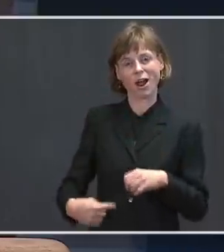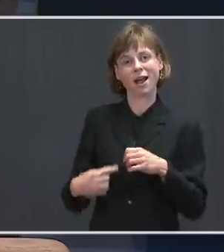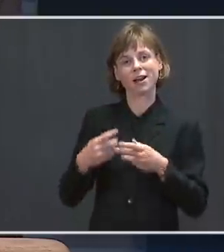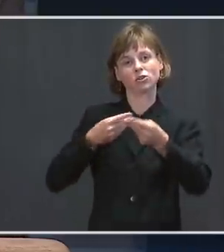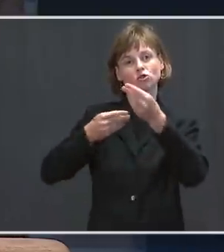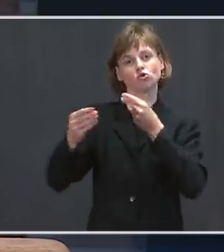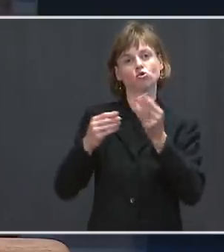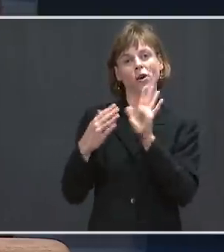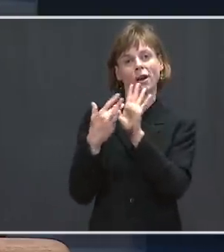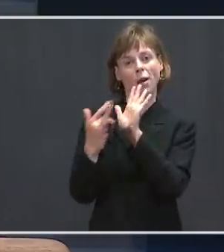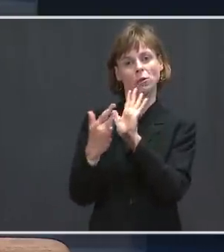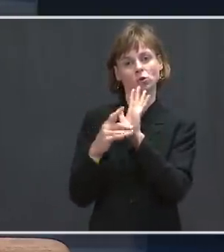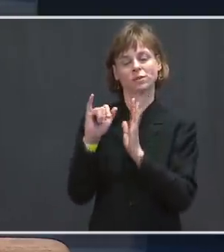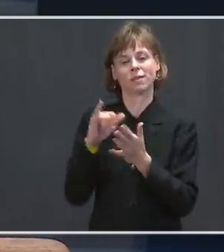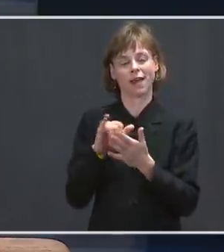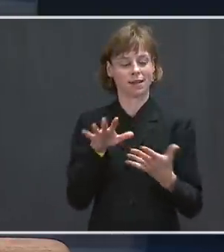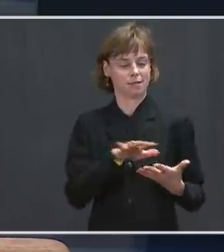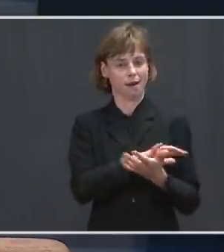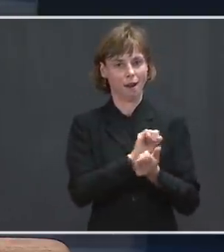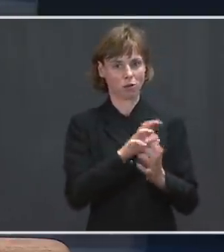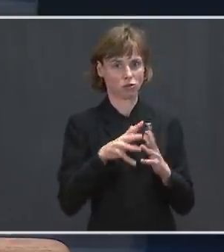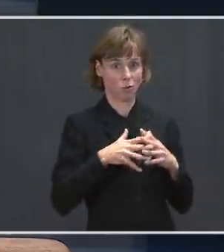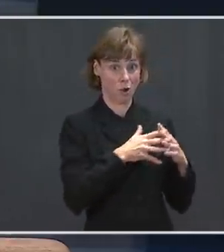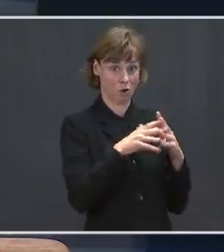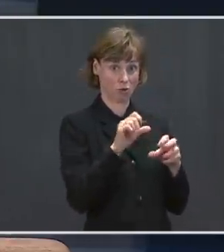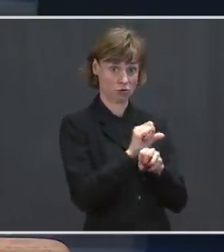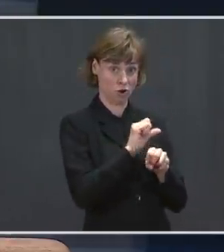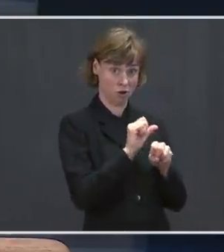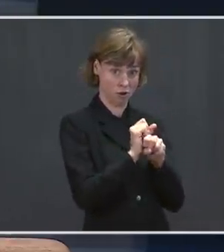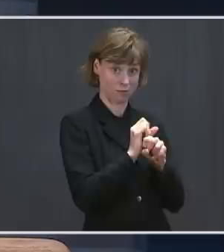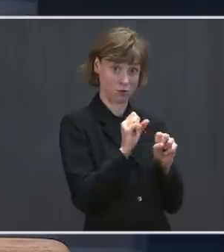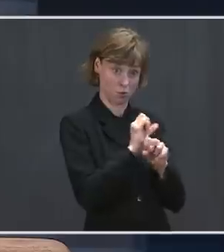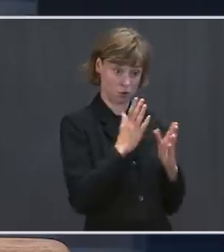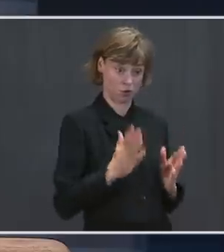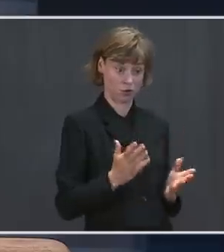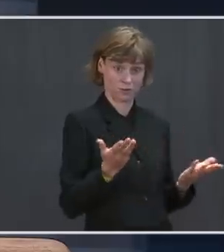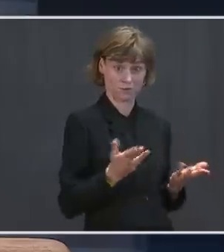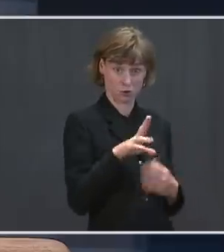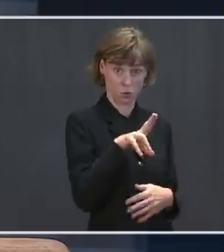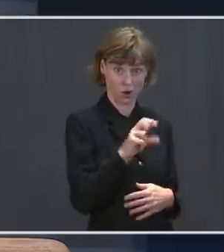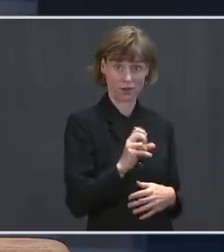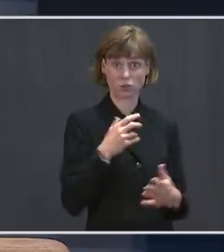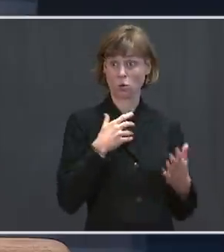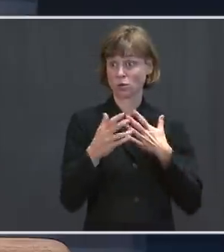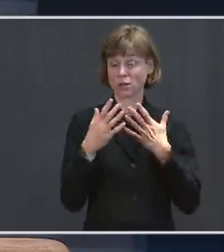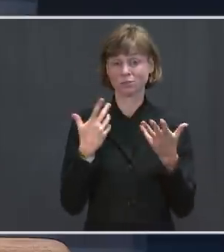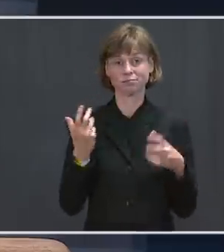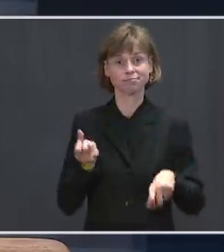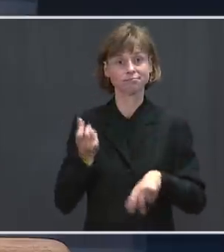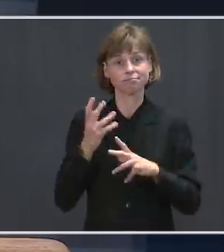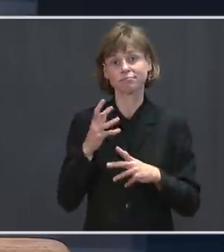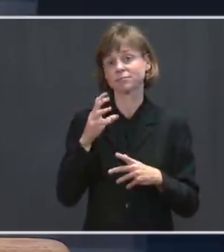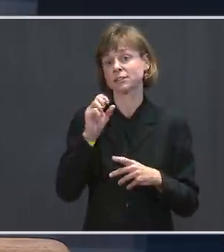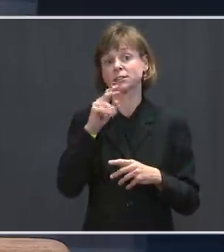and American workers in the United States. So whether it's dumping, or subsidies, or intellectual property theft,